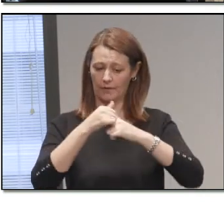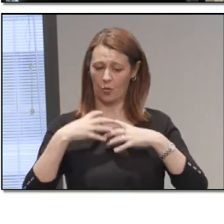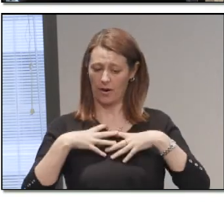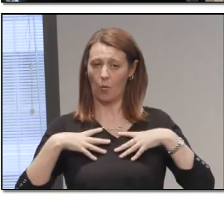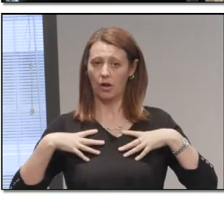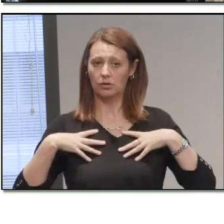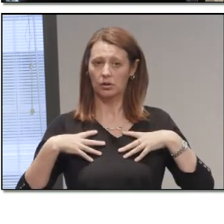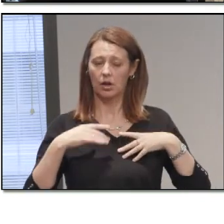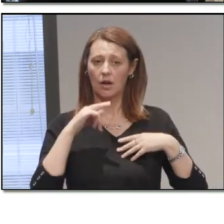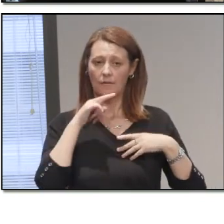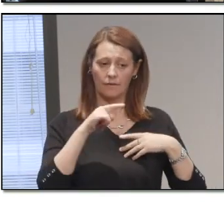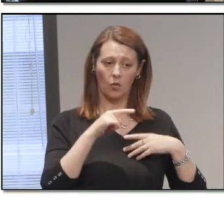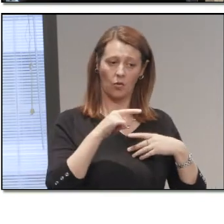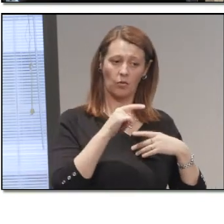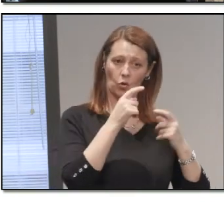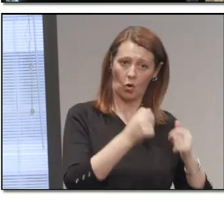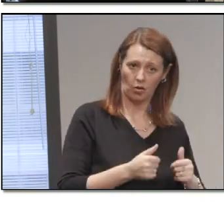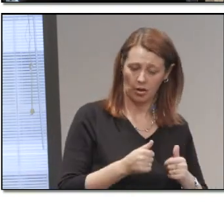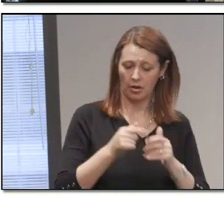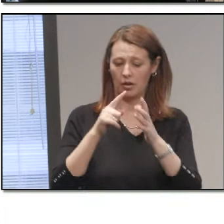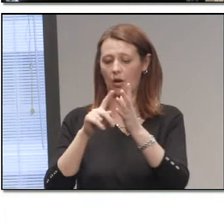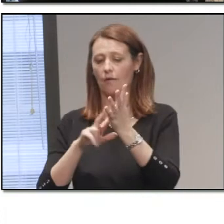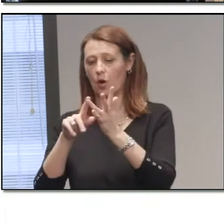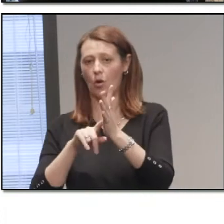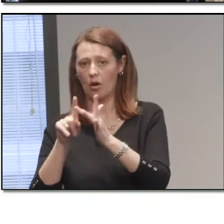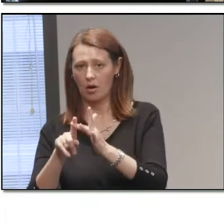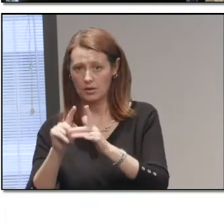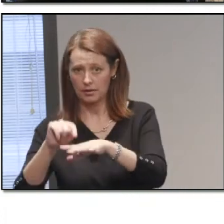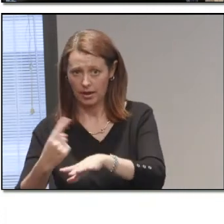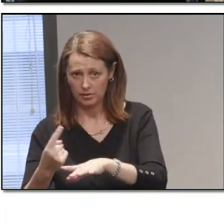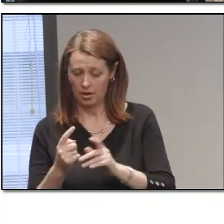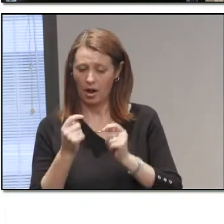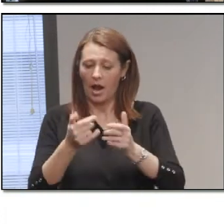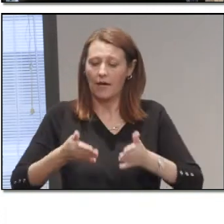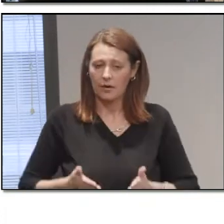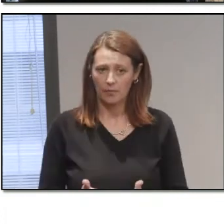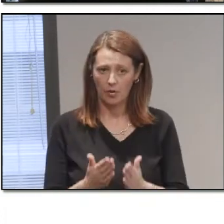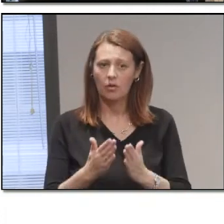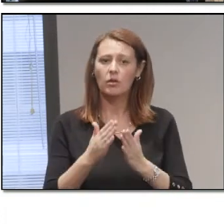the structure for the alveoli is late. After birth there's rapid growth of alveoli, we don't